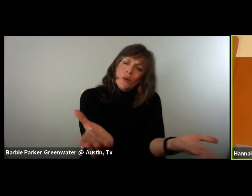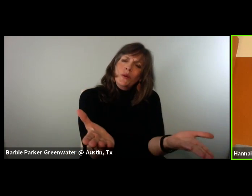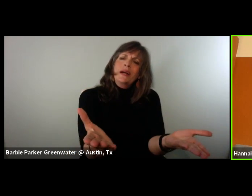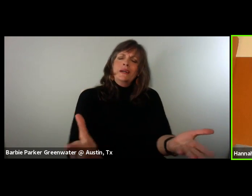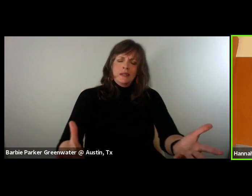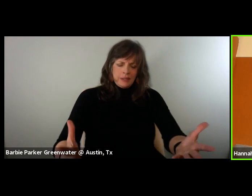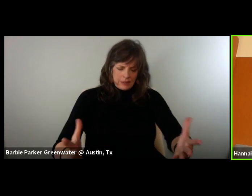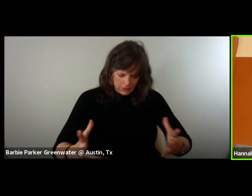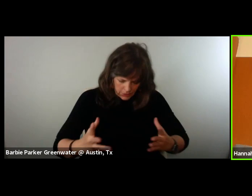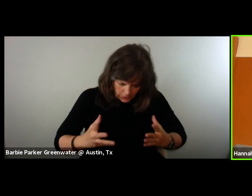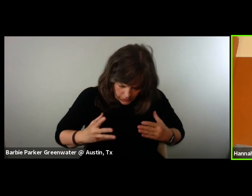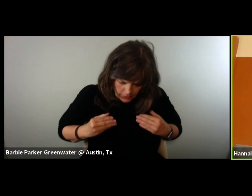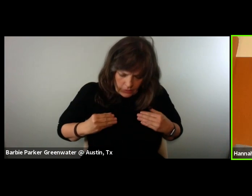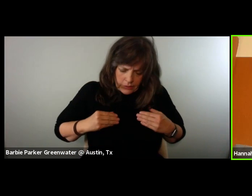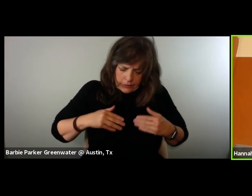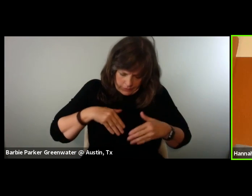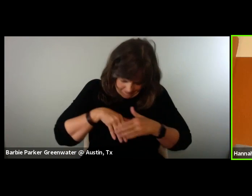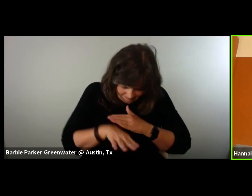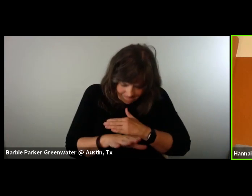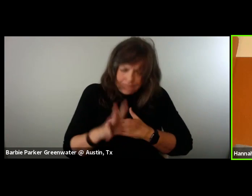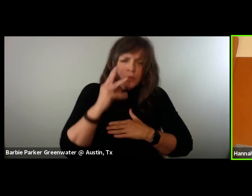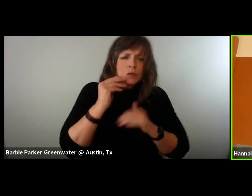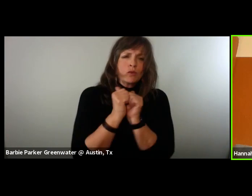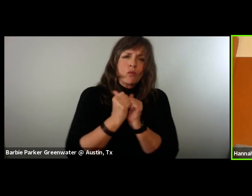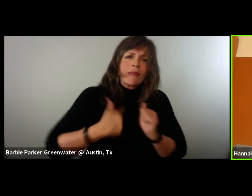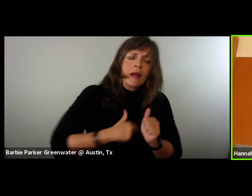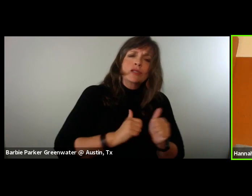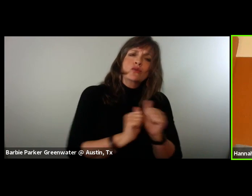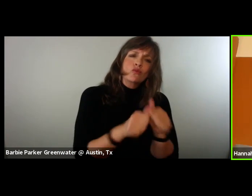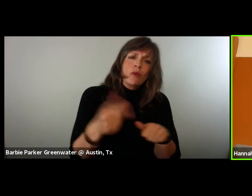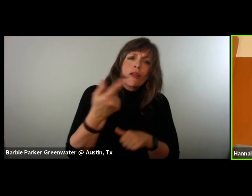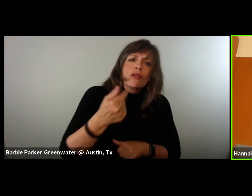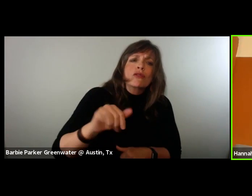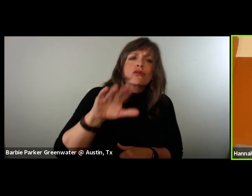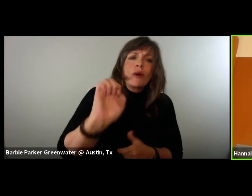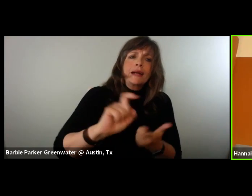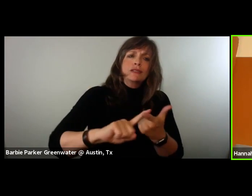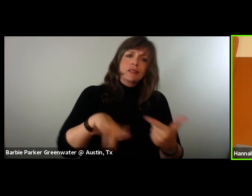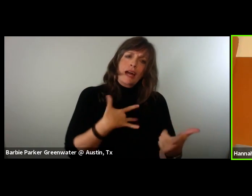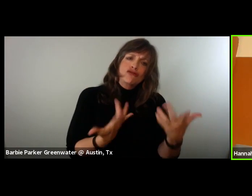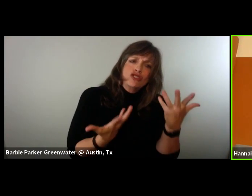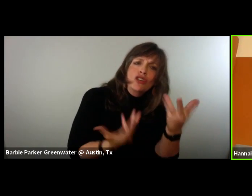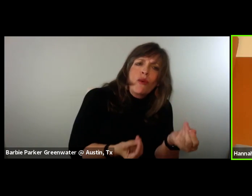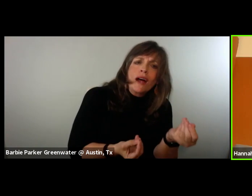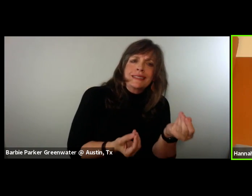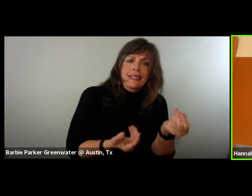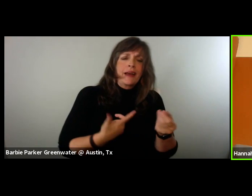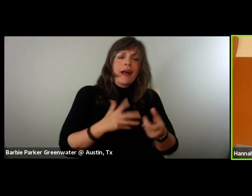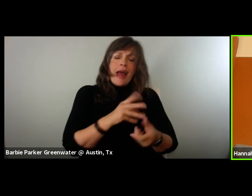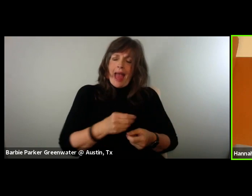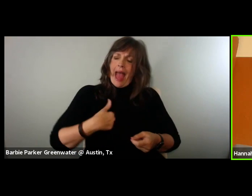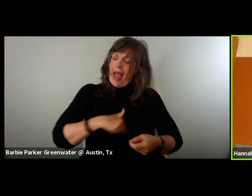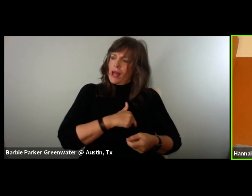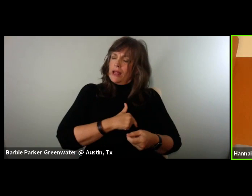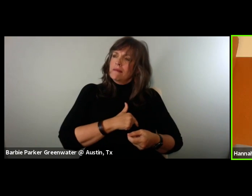along with us with grace and with generosity. It's possible we won't get to every question and we won't be able to address every unique situation